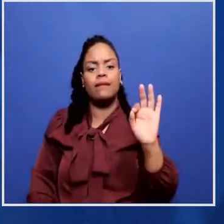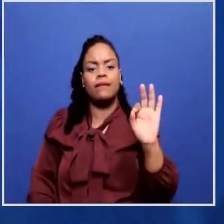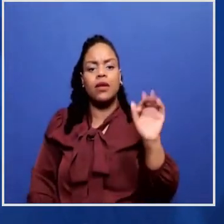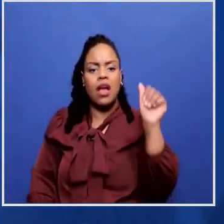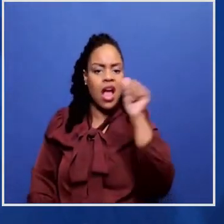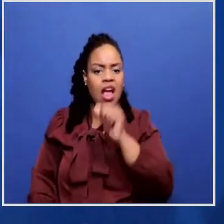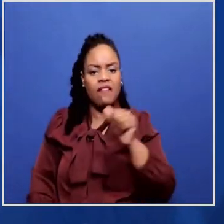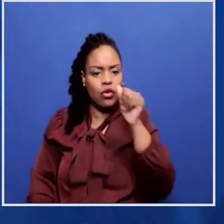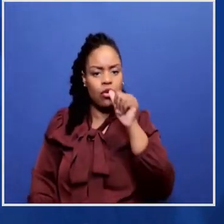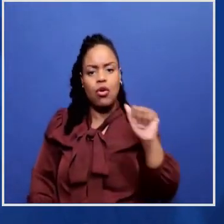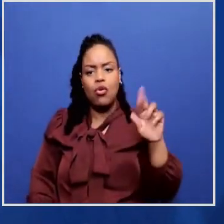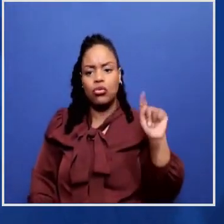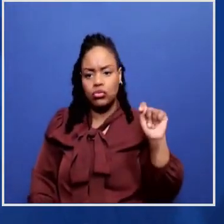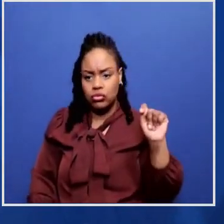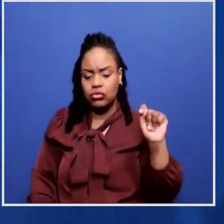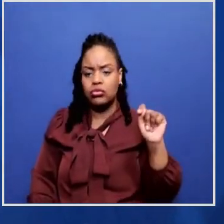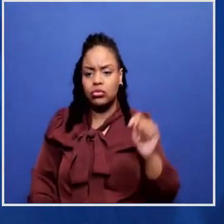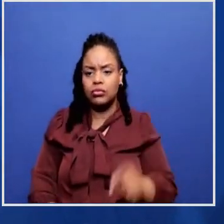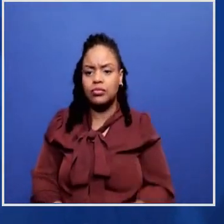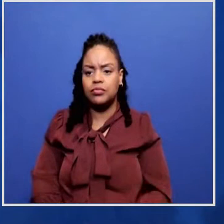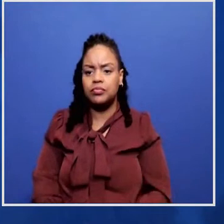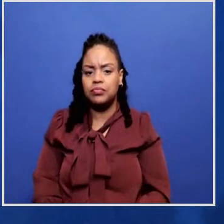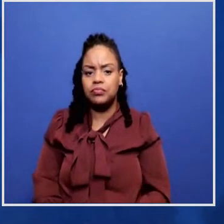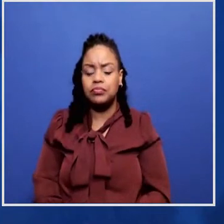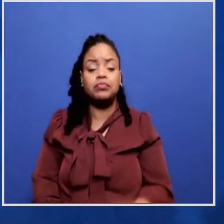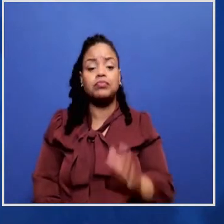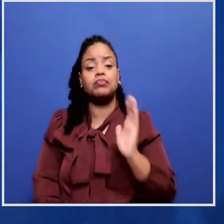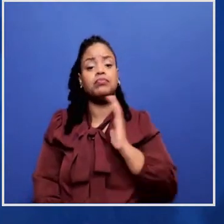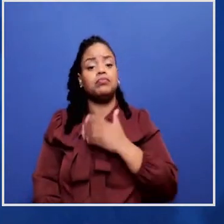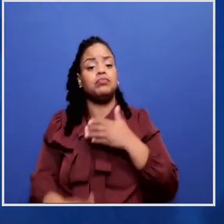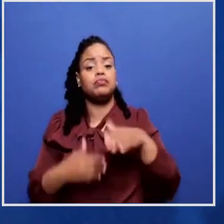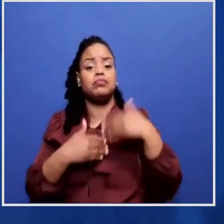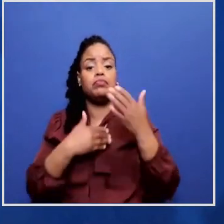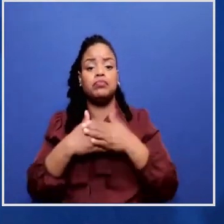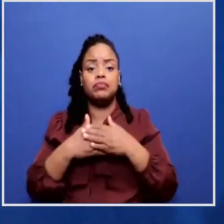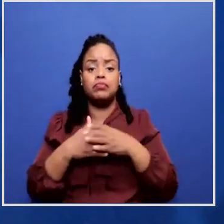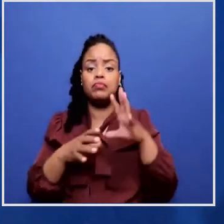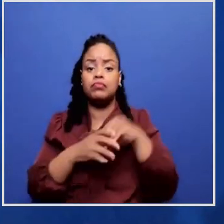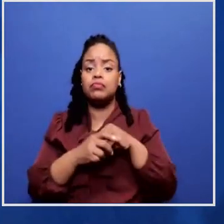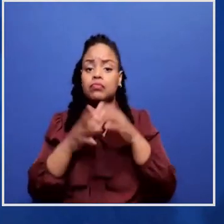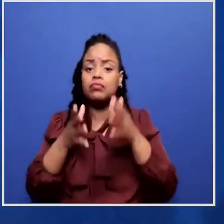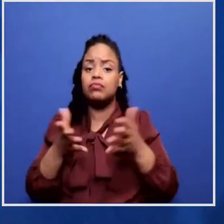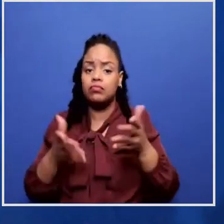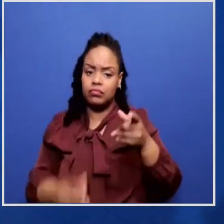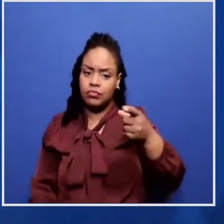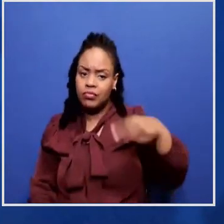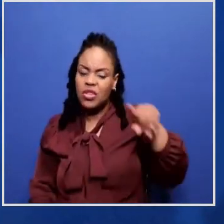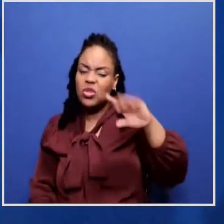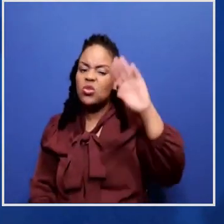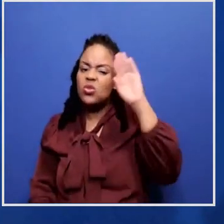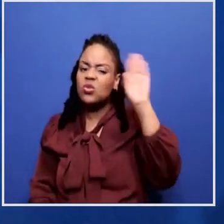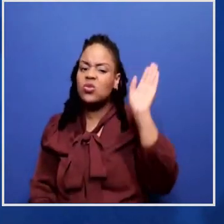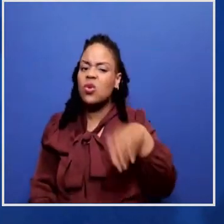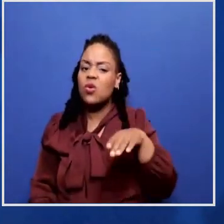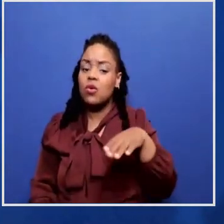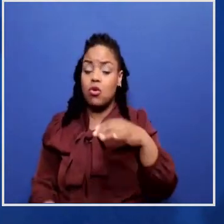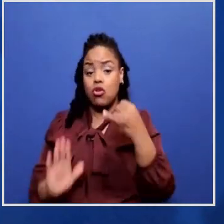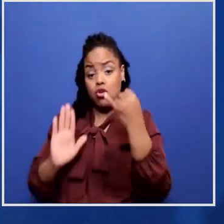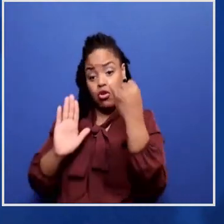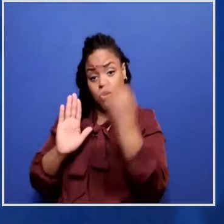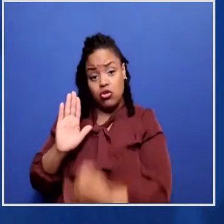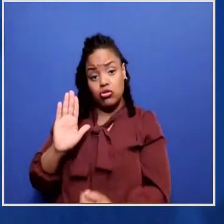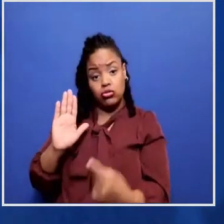SMITHSONIAN MUSEUM OF AFRICAN